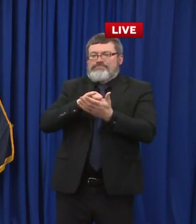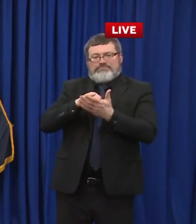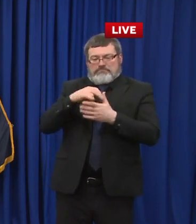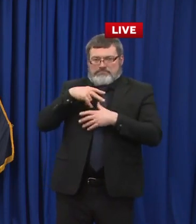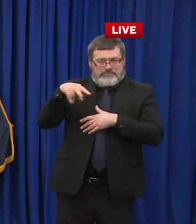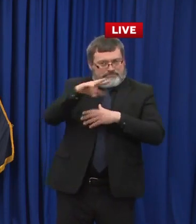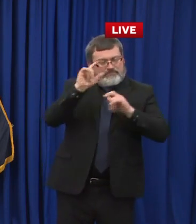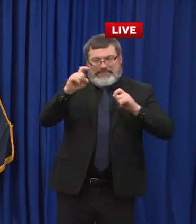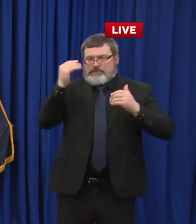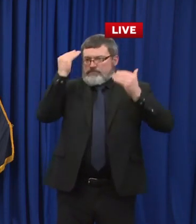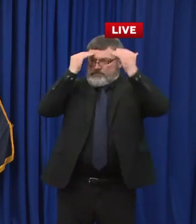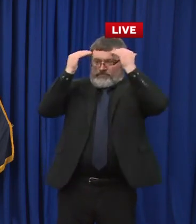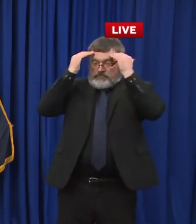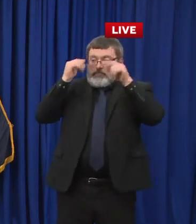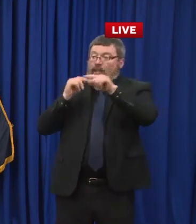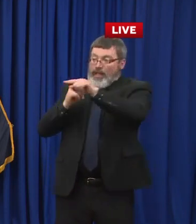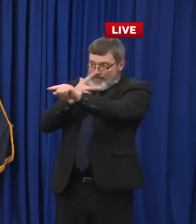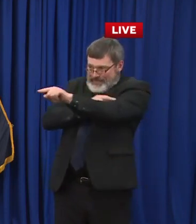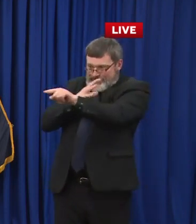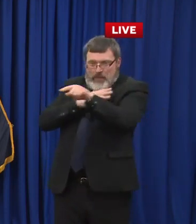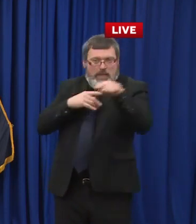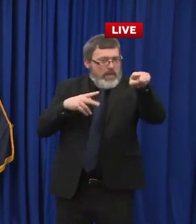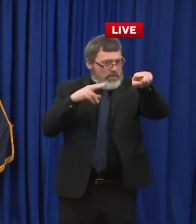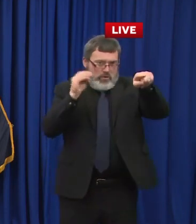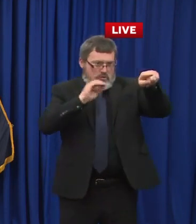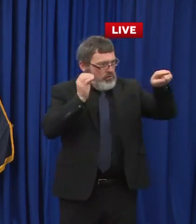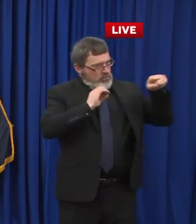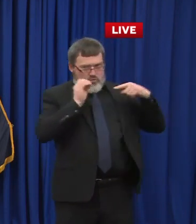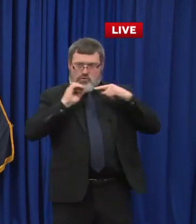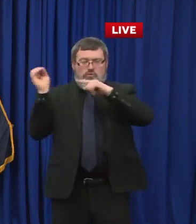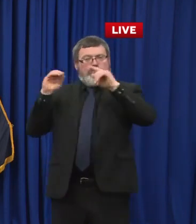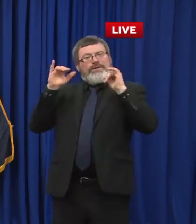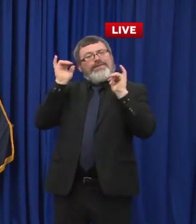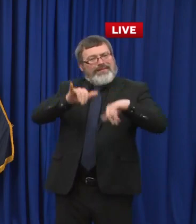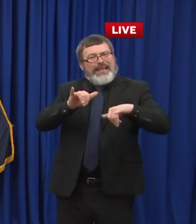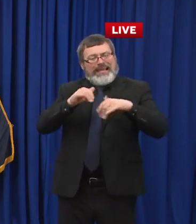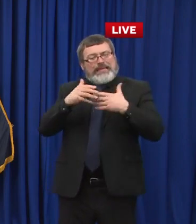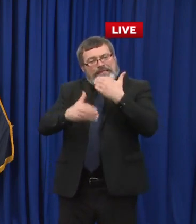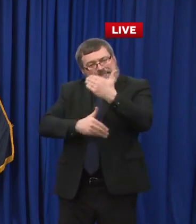DON’T COUNT THE CHICKENS BEFORE THEY’RE HATCHED. WE HAVE TO STAY DISCIPLINED.